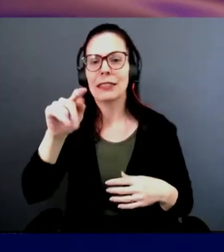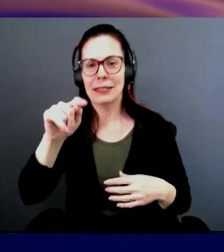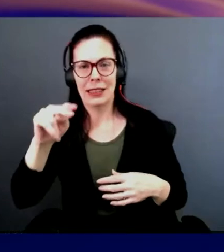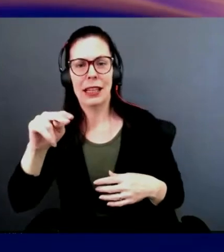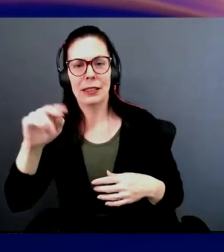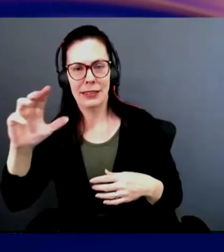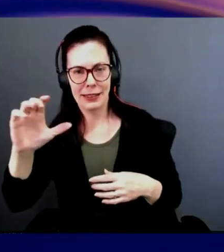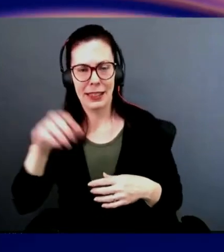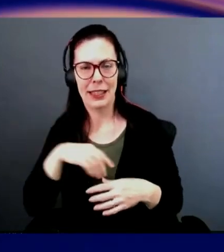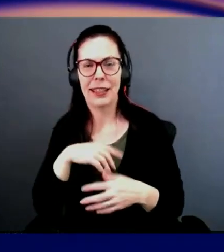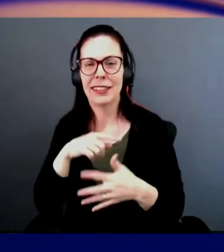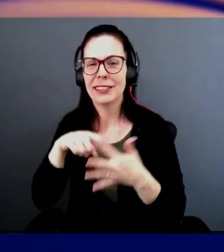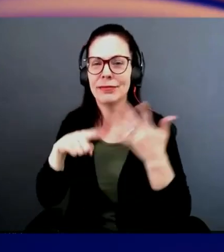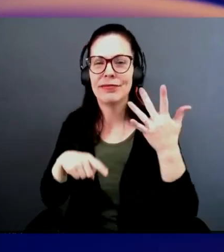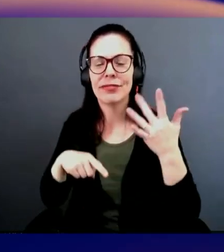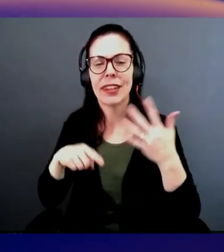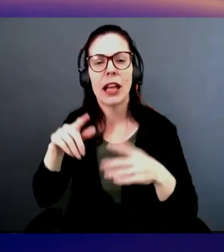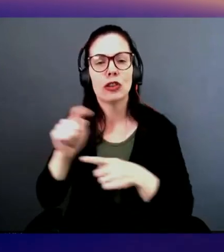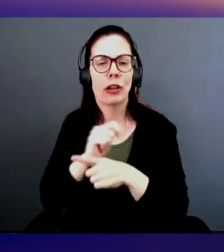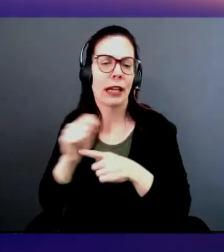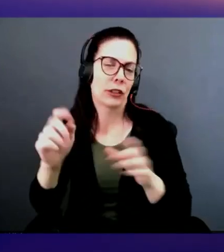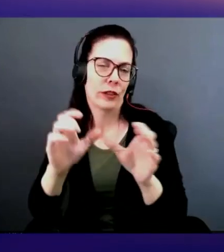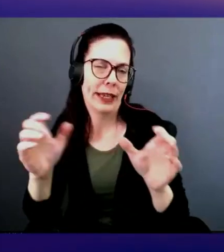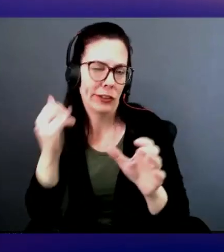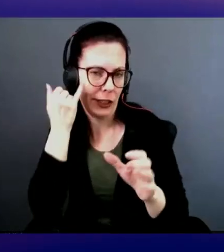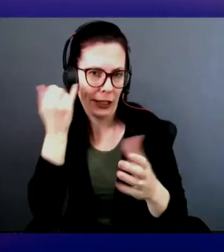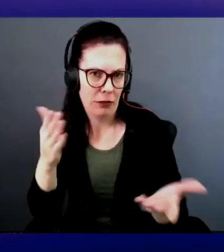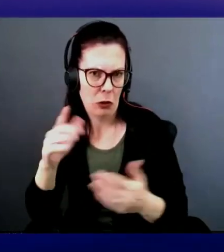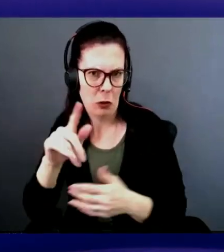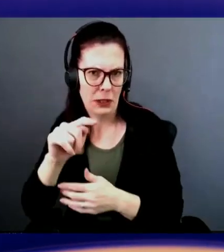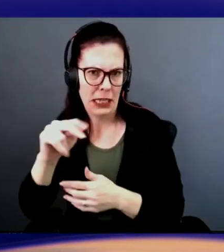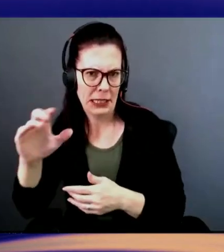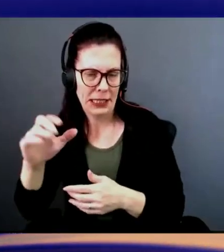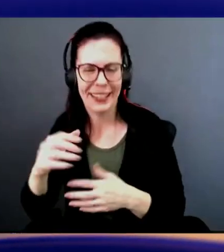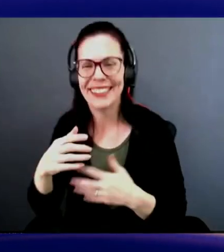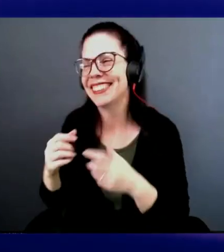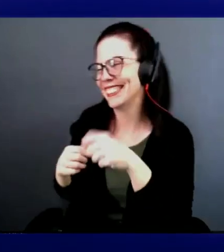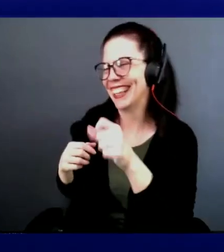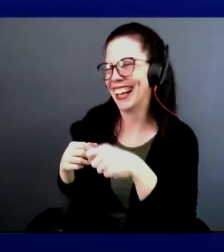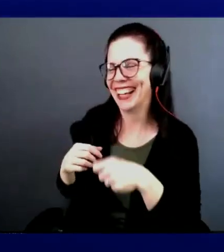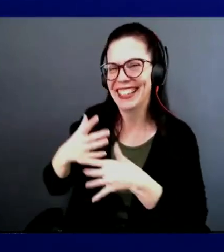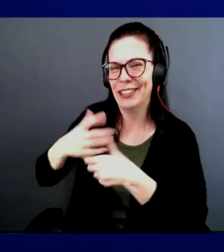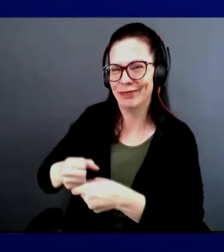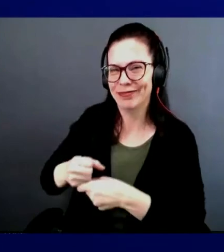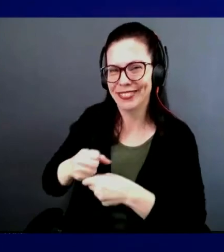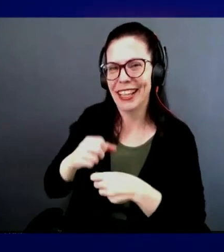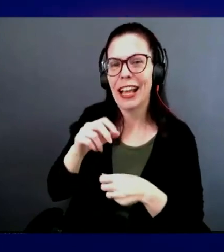training and certification, if you don't know. Yeah not terms and conditions. We've got the digital badging.